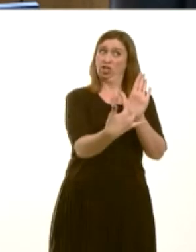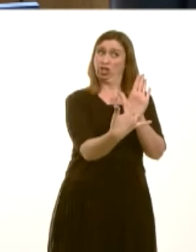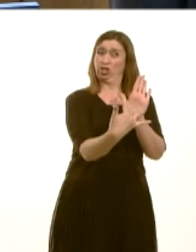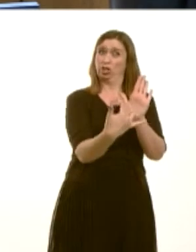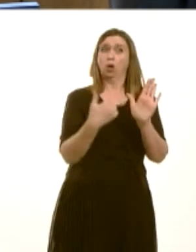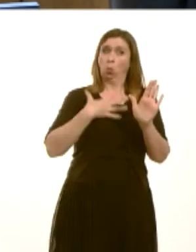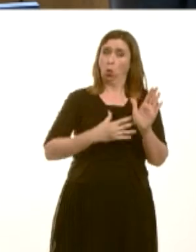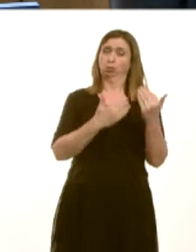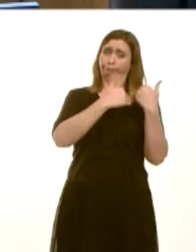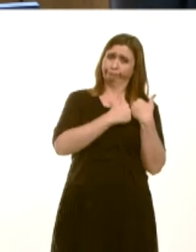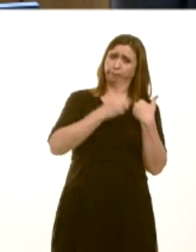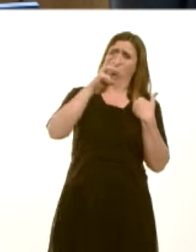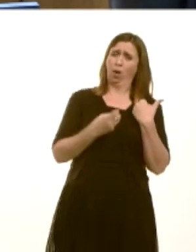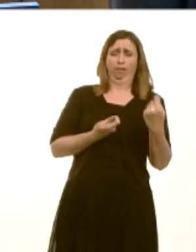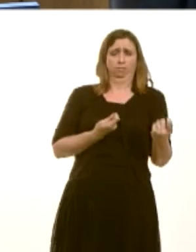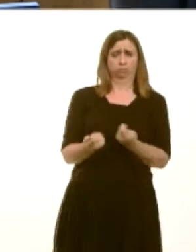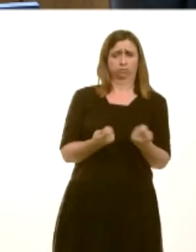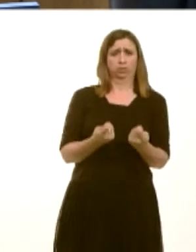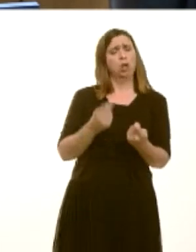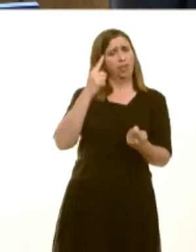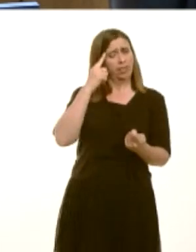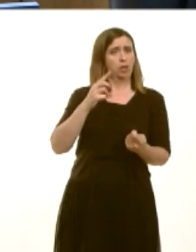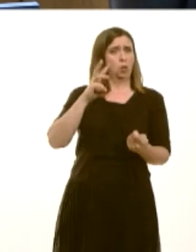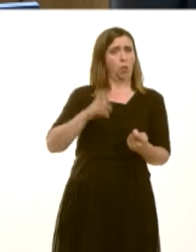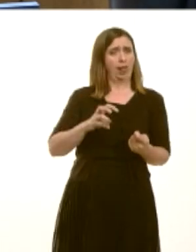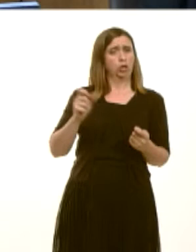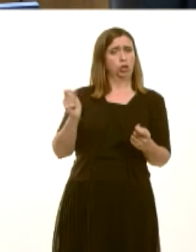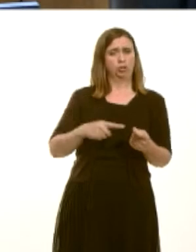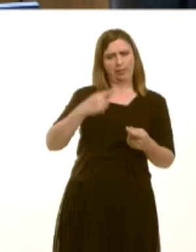Our position is quite simple: we believe that tolls should be set and controlled in Wales.